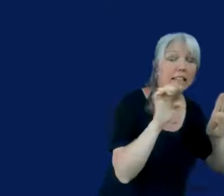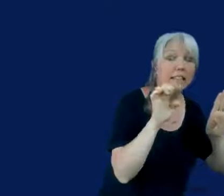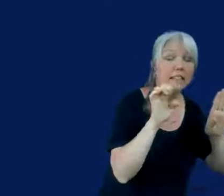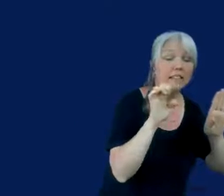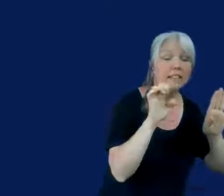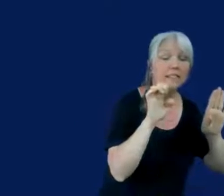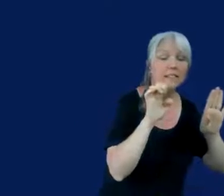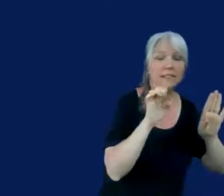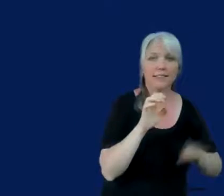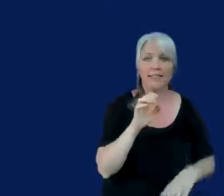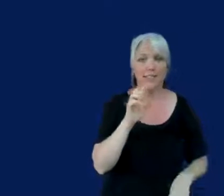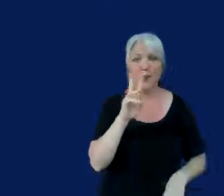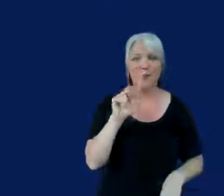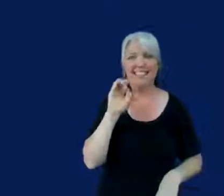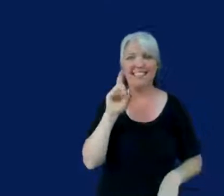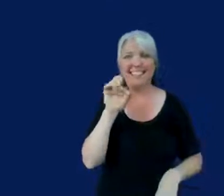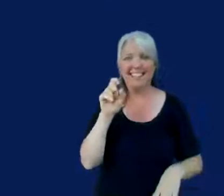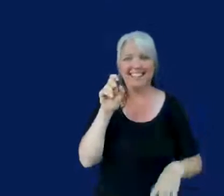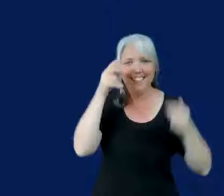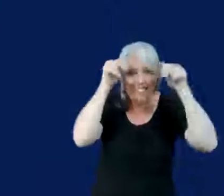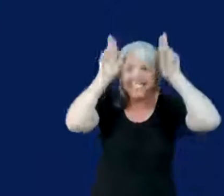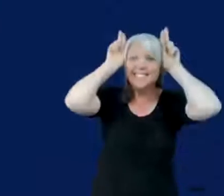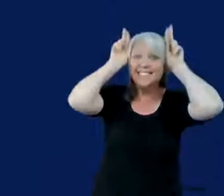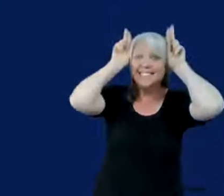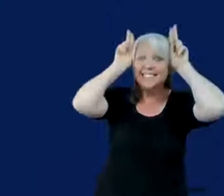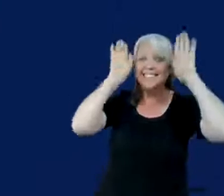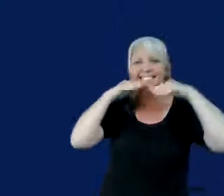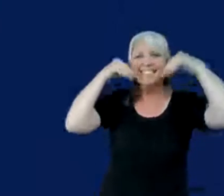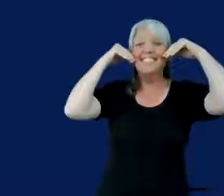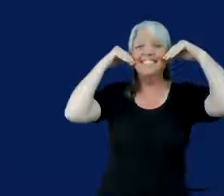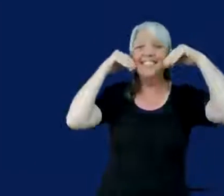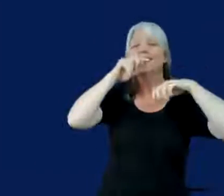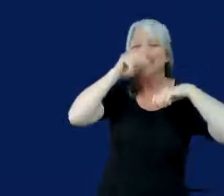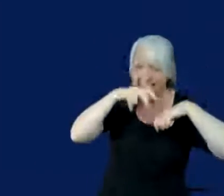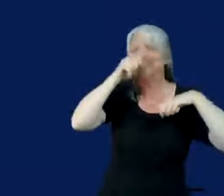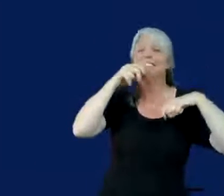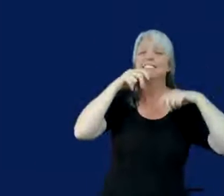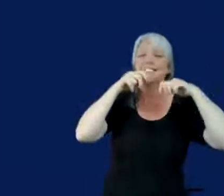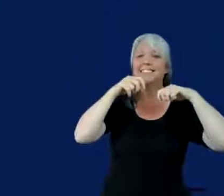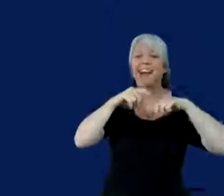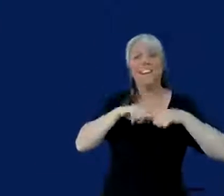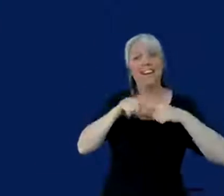Winn-Dixie’s ears shot up in the air and he grinned and sneezed, and then he came limping